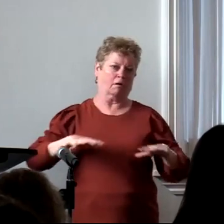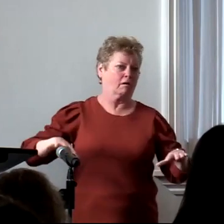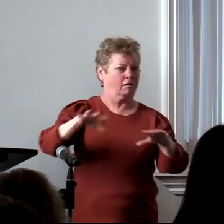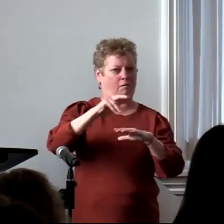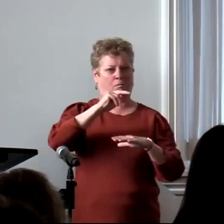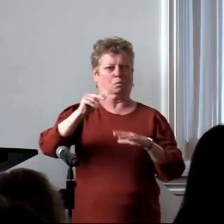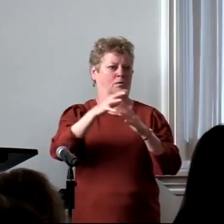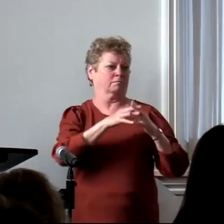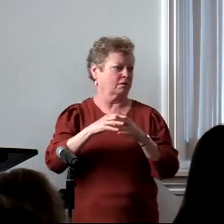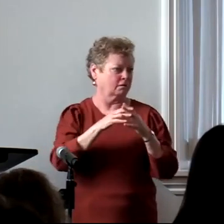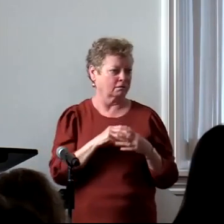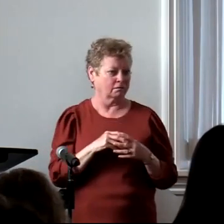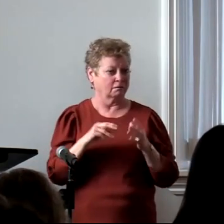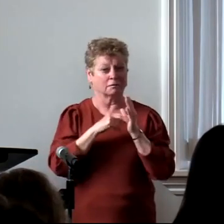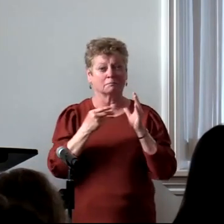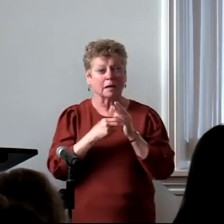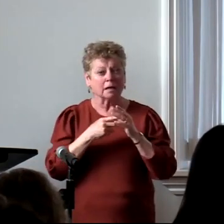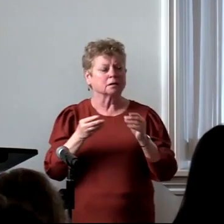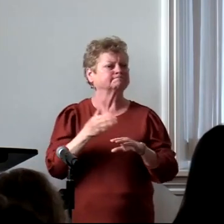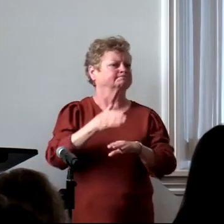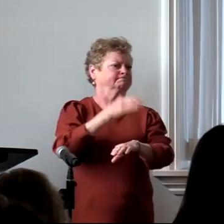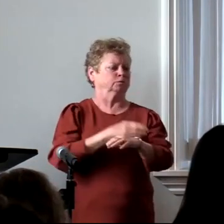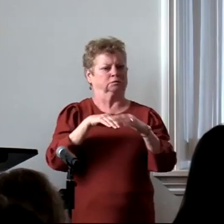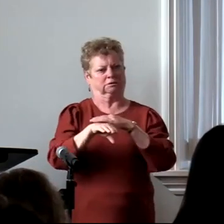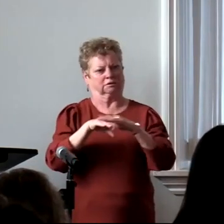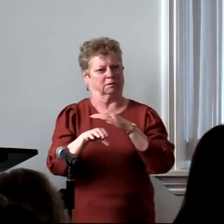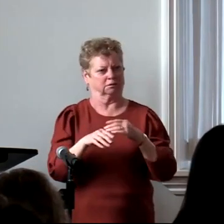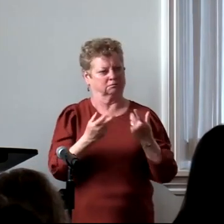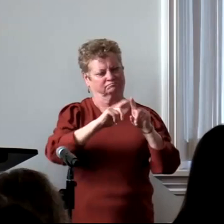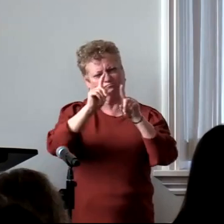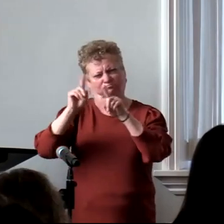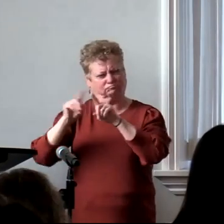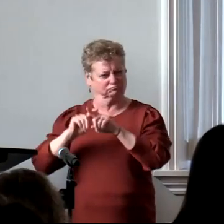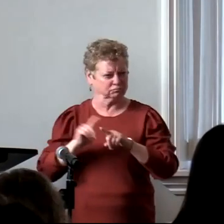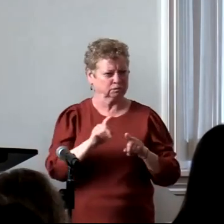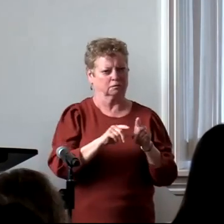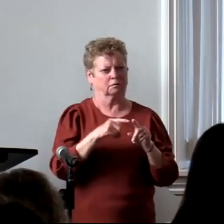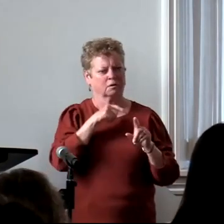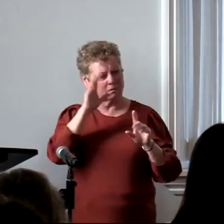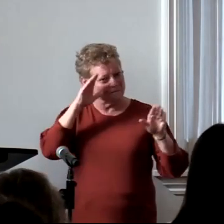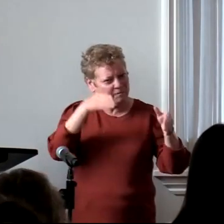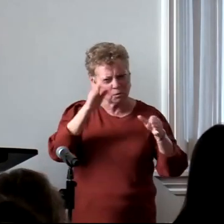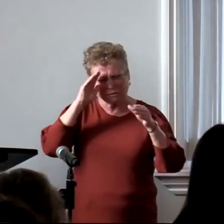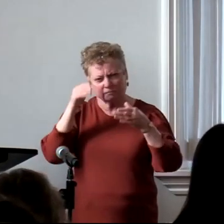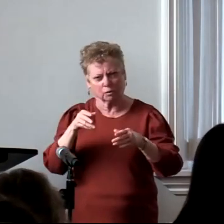and it will measure improved accessibility in all its dimensions and will focus on well-being of persons with disabilities.